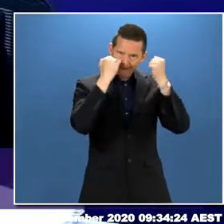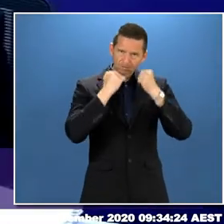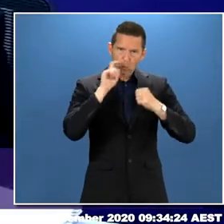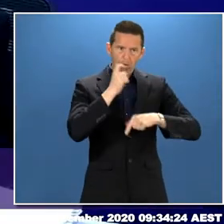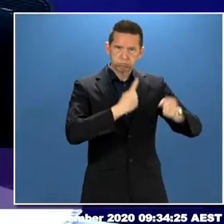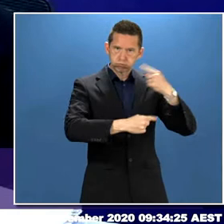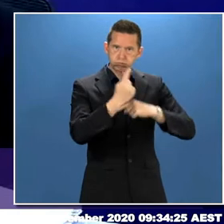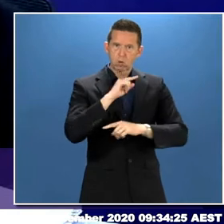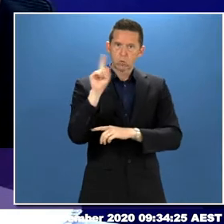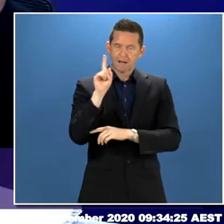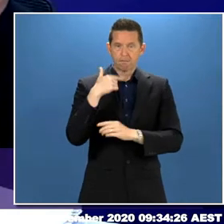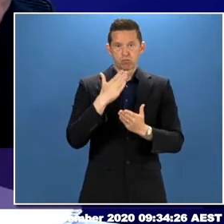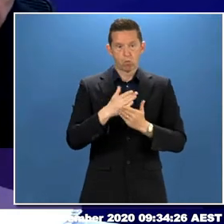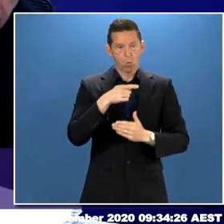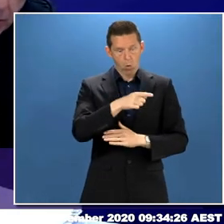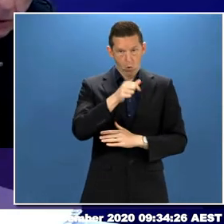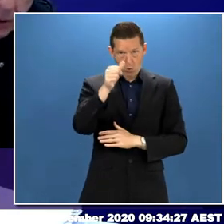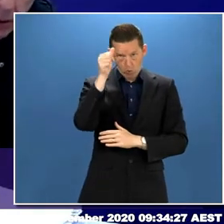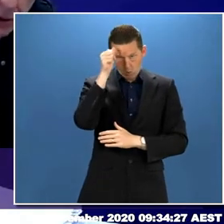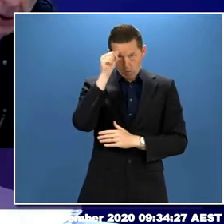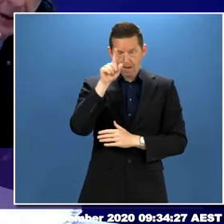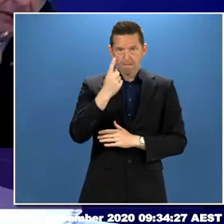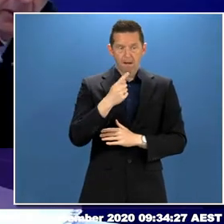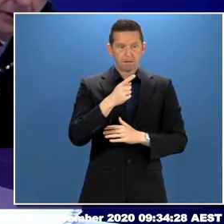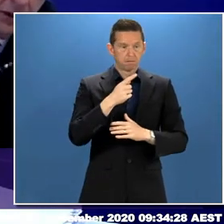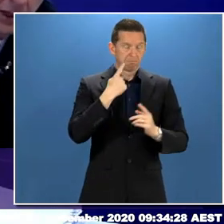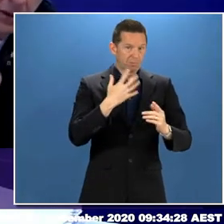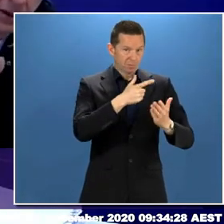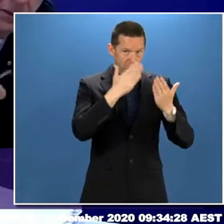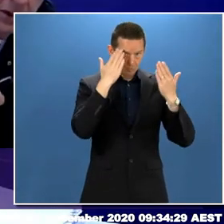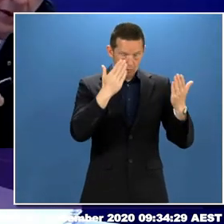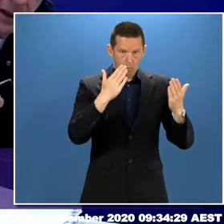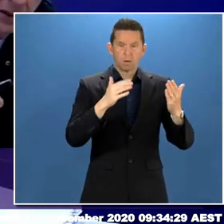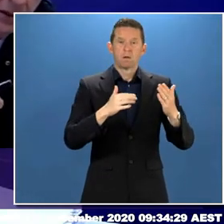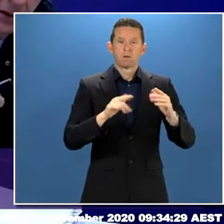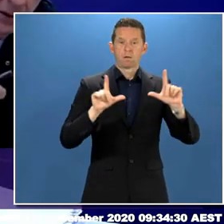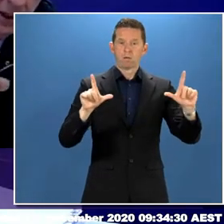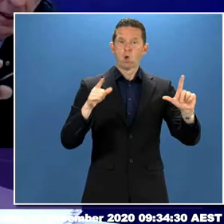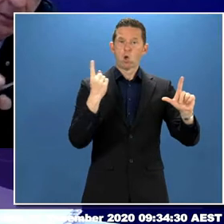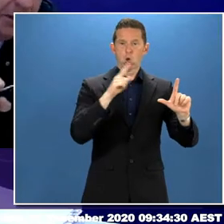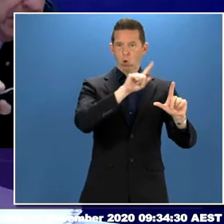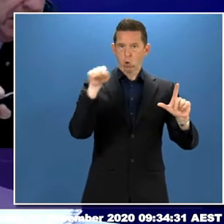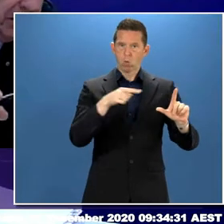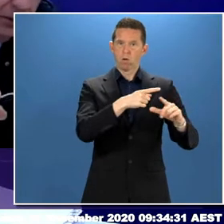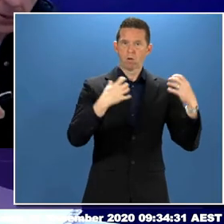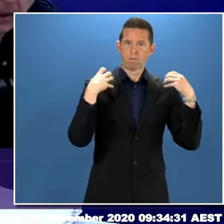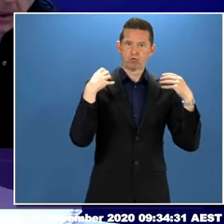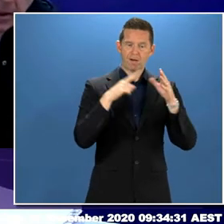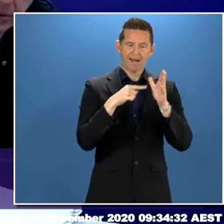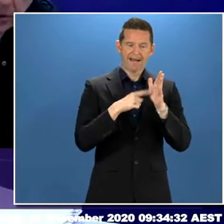I'm sure you are aware, but just in case you are not, on the screen you have Commissioner Atkinson who is in our Brisbane hearing room, Commissioner